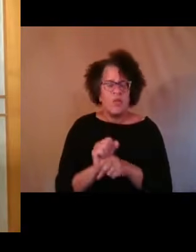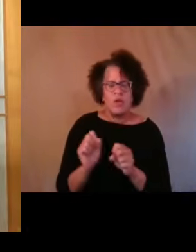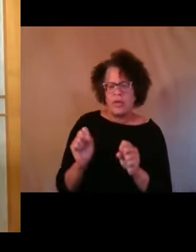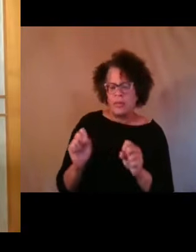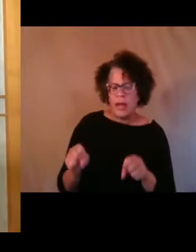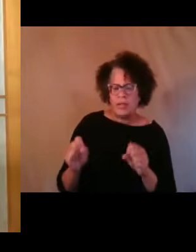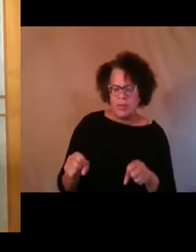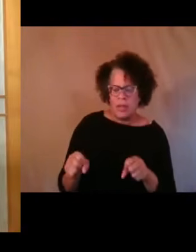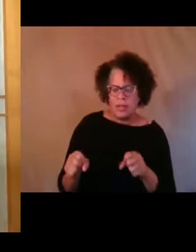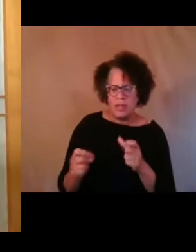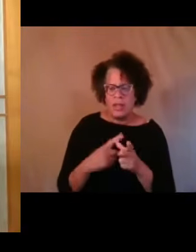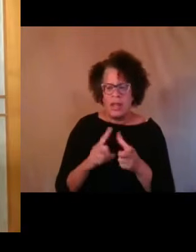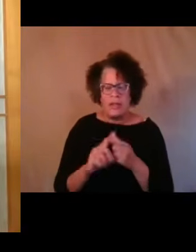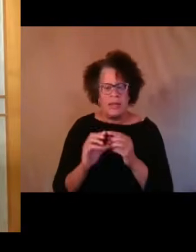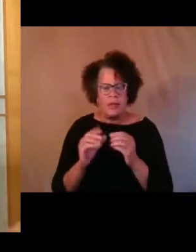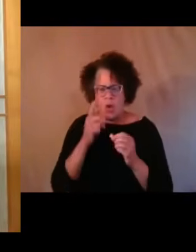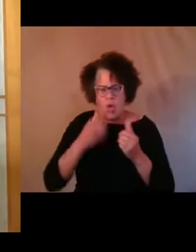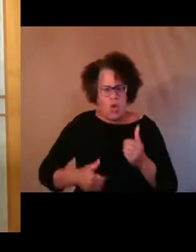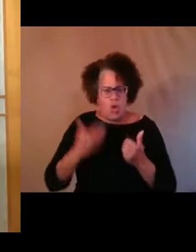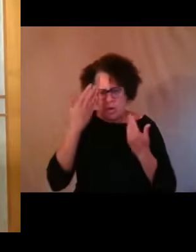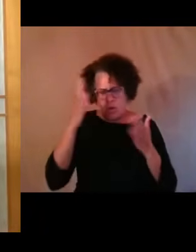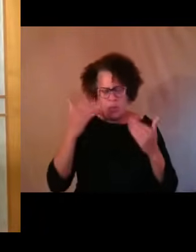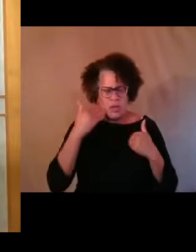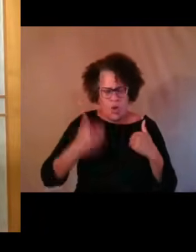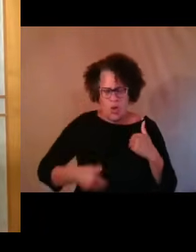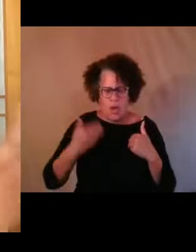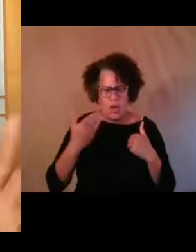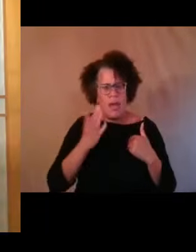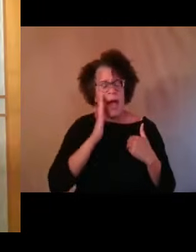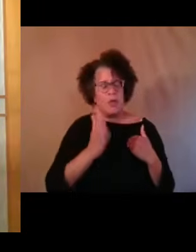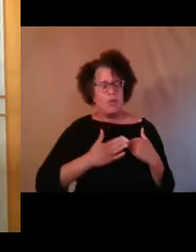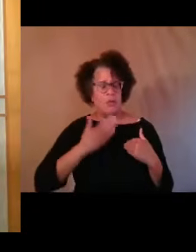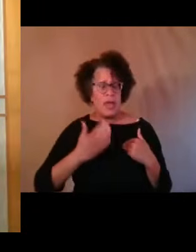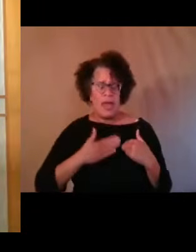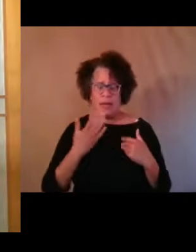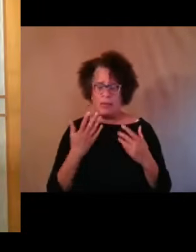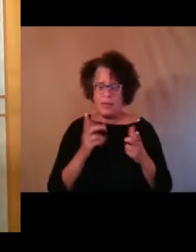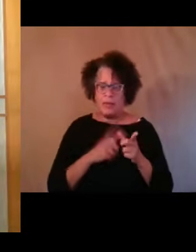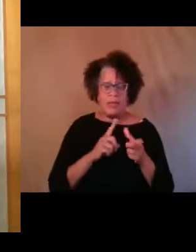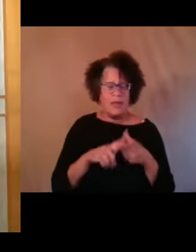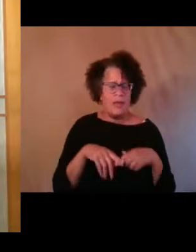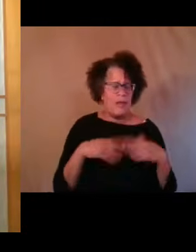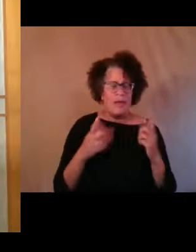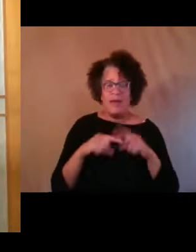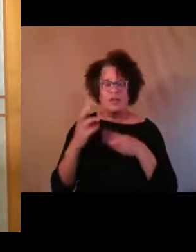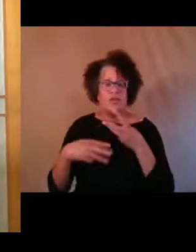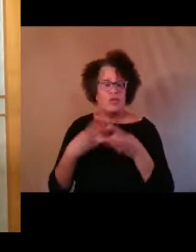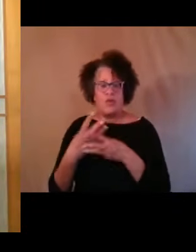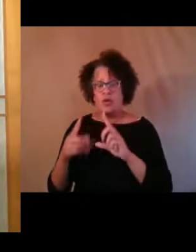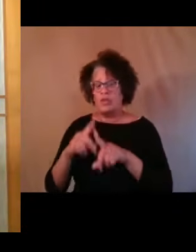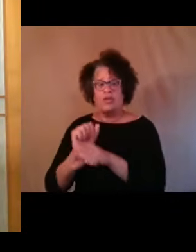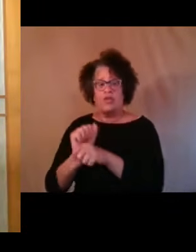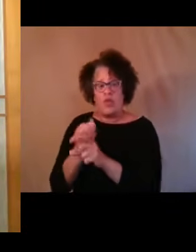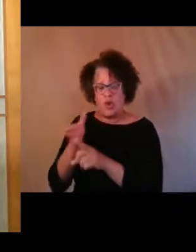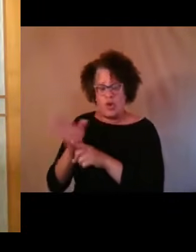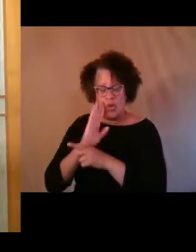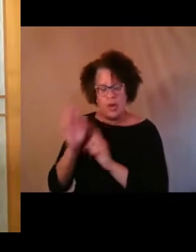nobody would know me. I would probably very happy in a different world, but I chose this world.